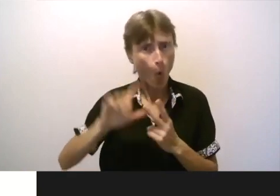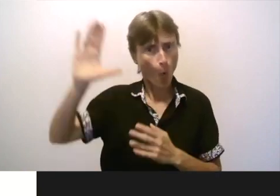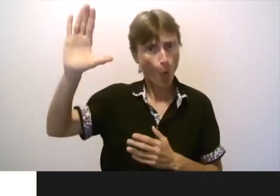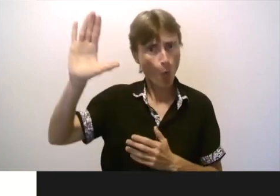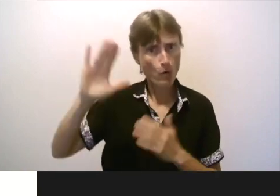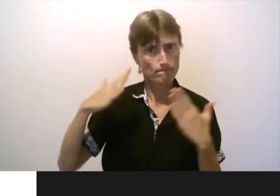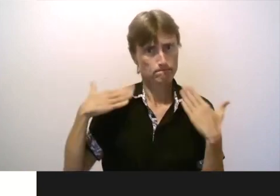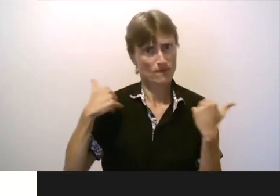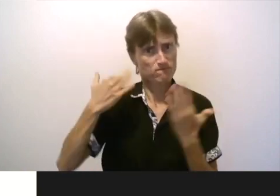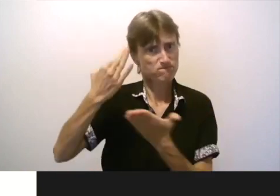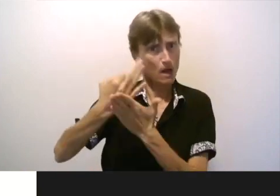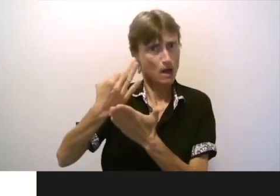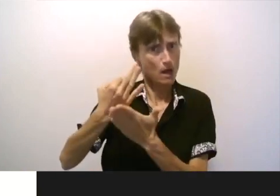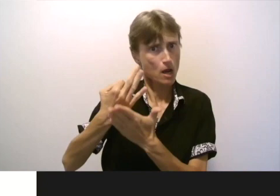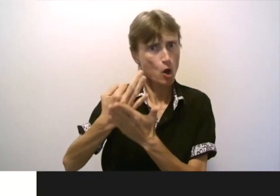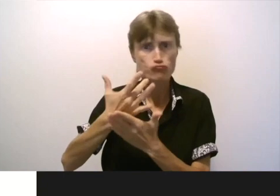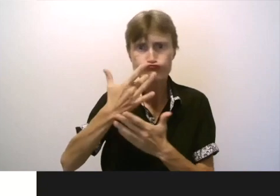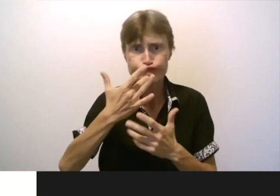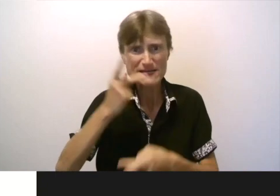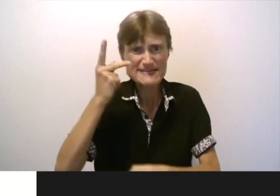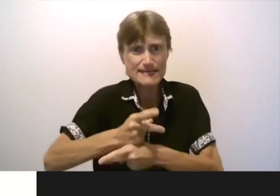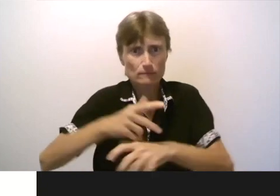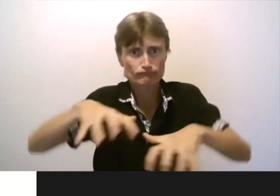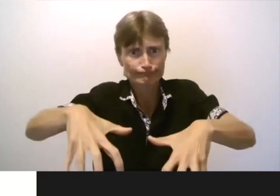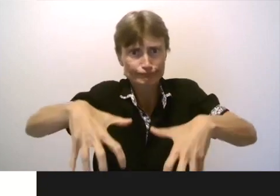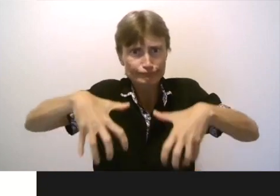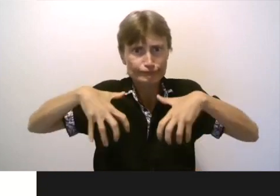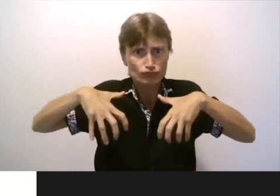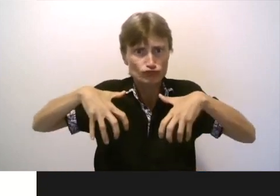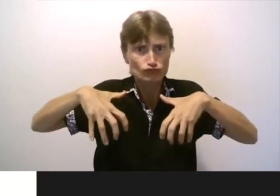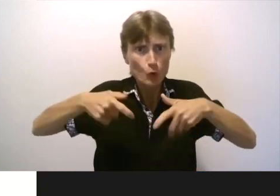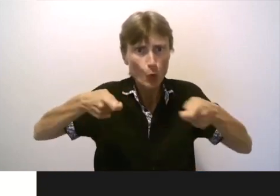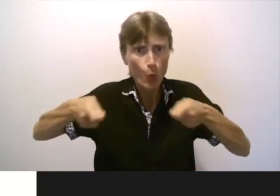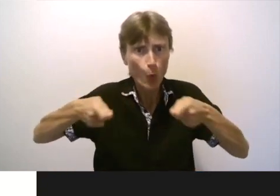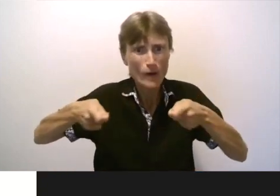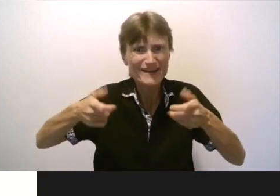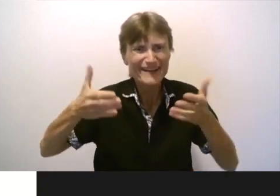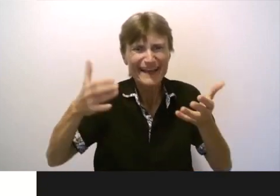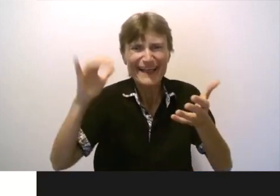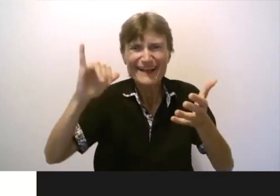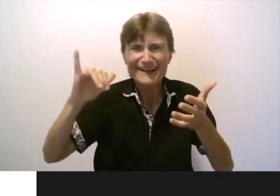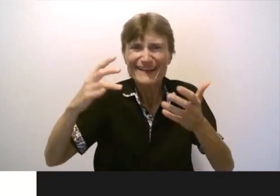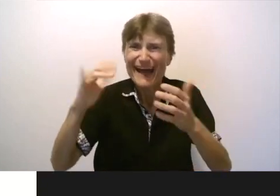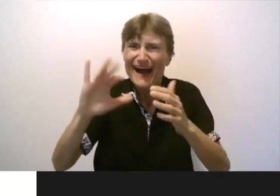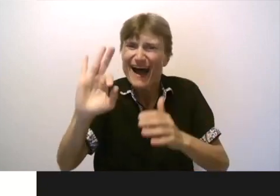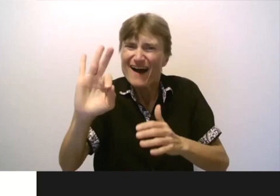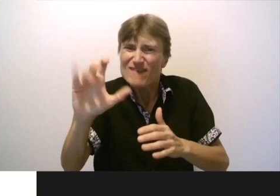lose control you know these are all very relevant issues the bottom line is so much of it comes down to a misunderstanding